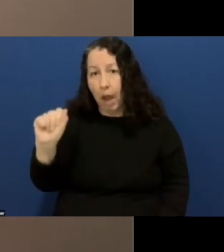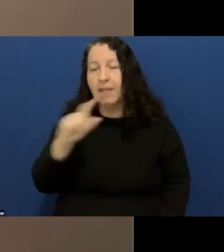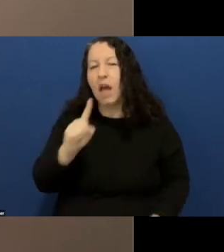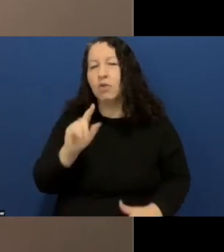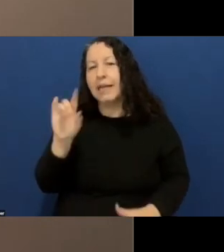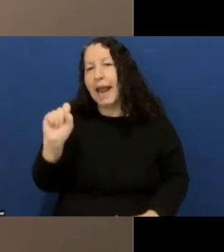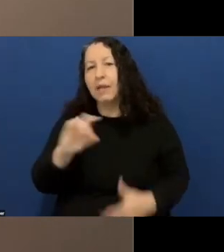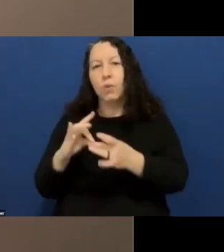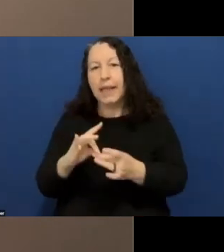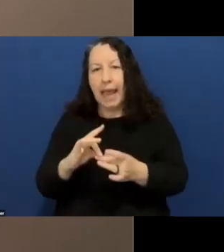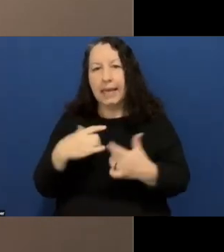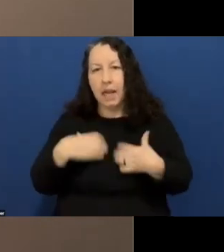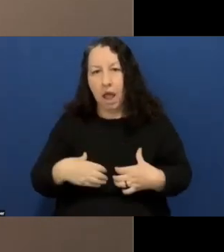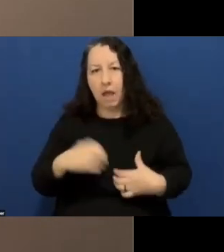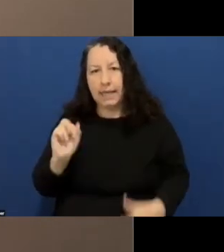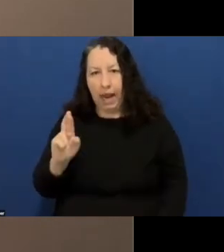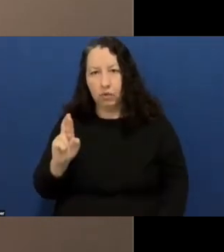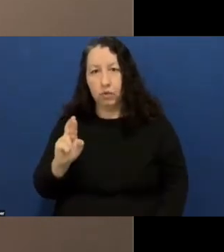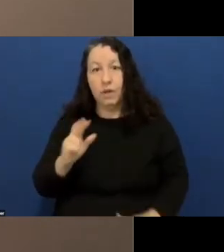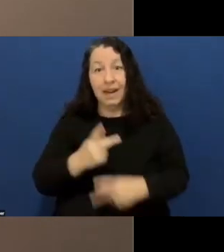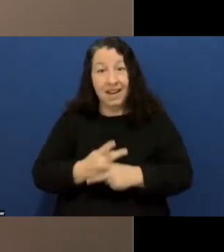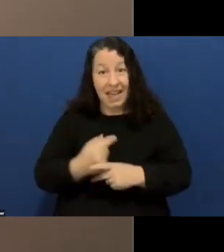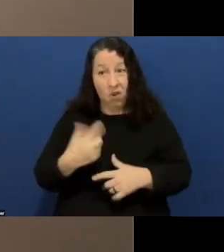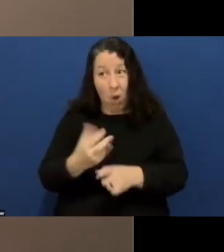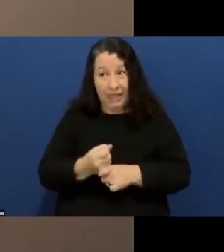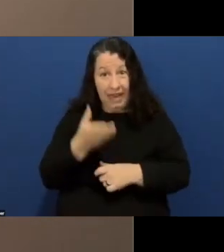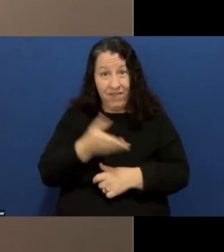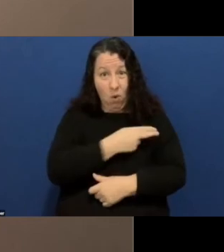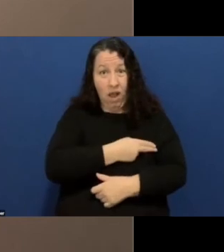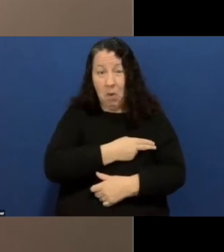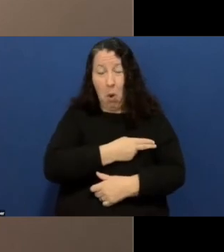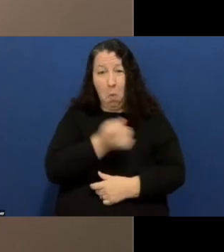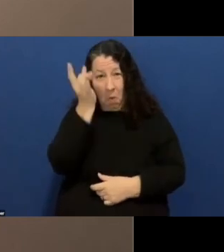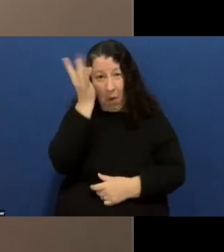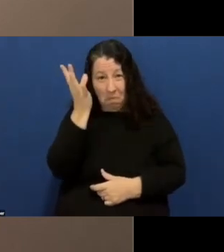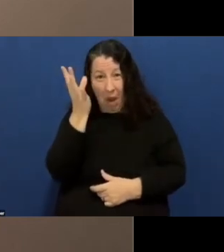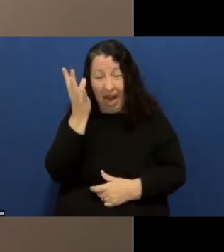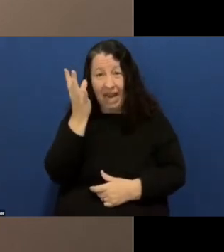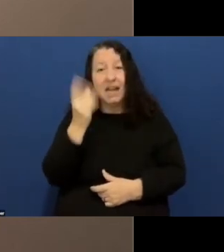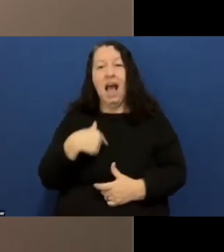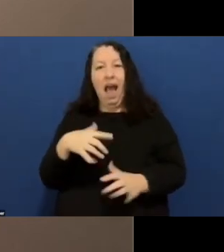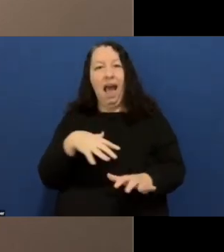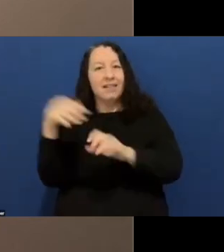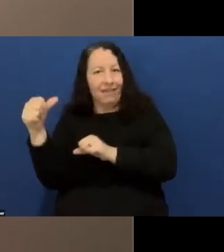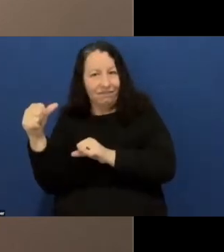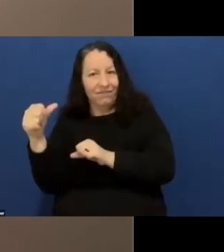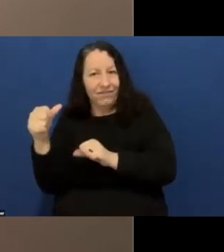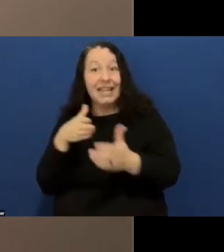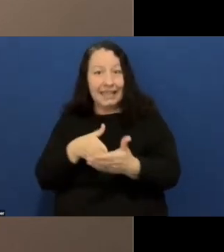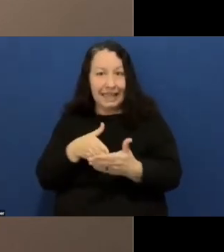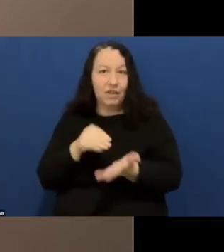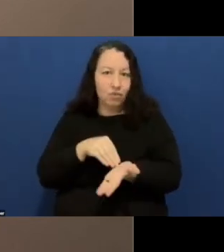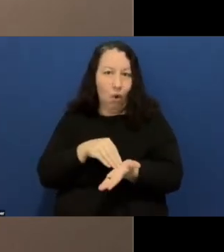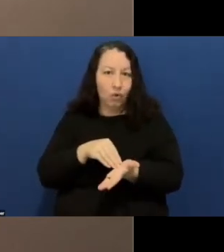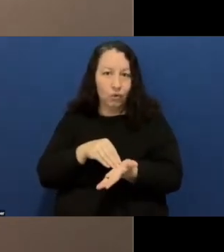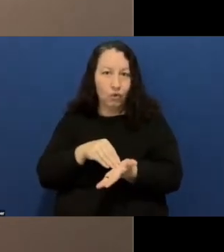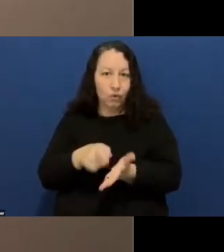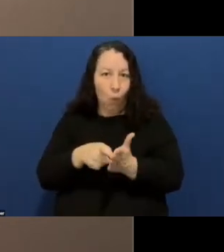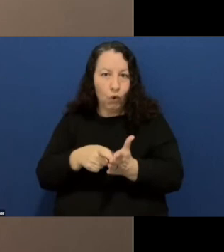The care I received was so inhumane that I checked myself out of the hospital, against